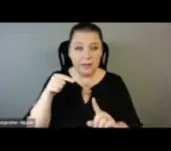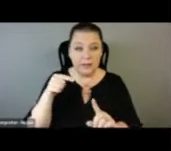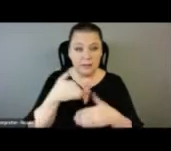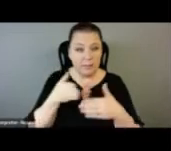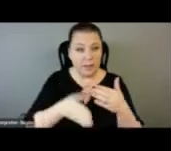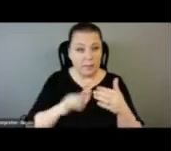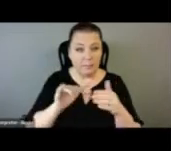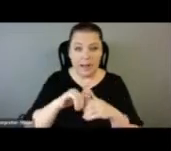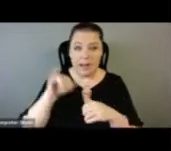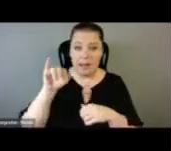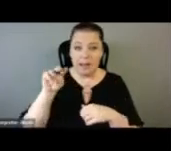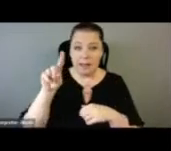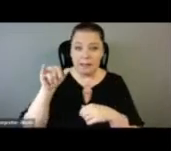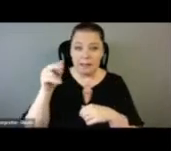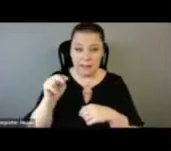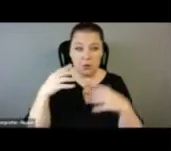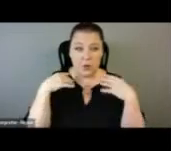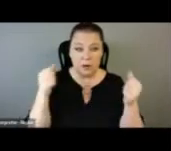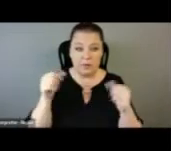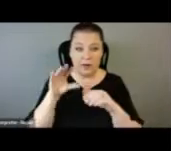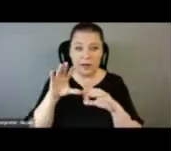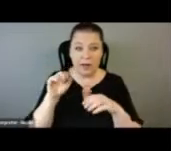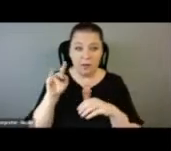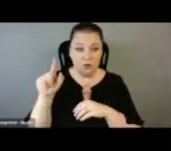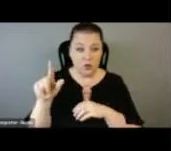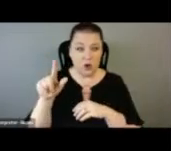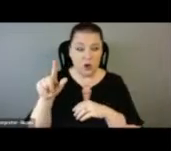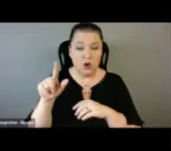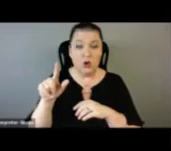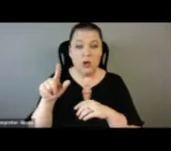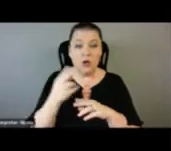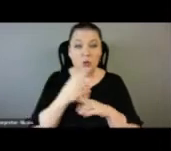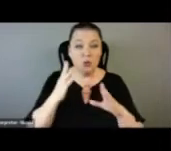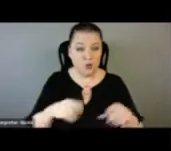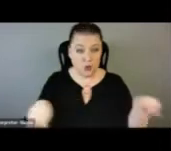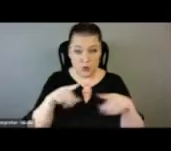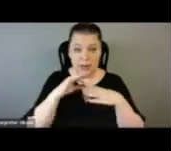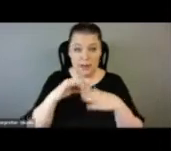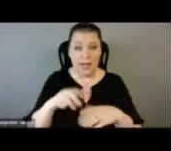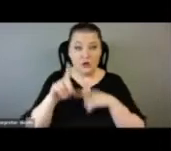Indiana recovery council. So it's a consumer driven survey, the idea being that we bucketed